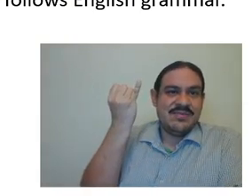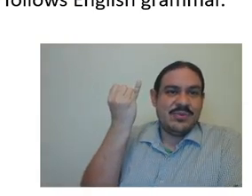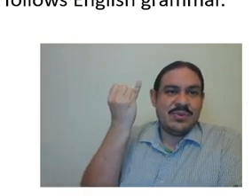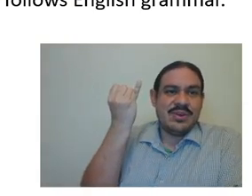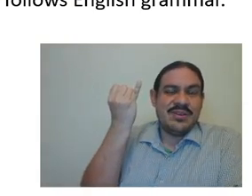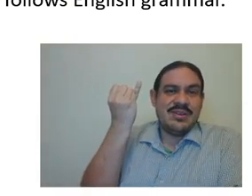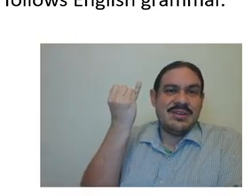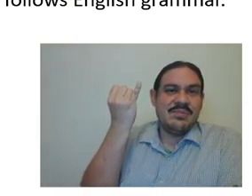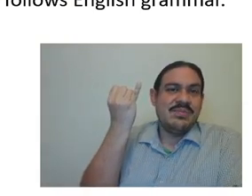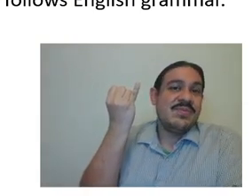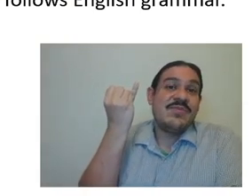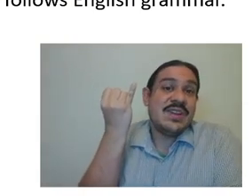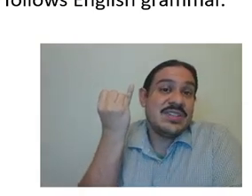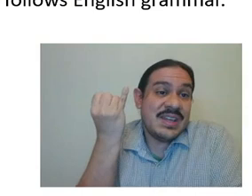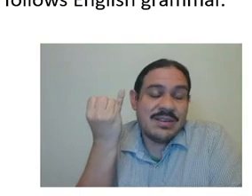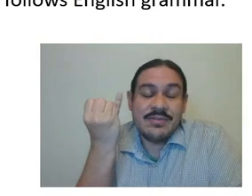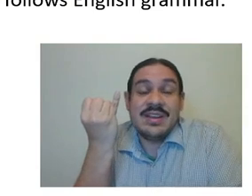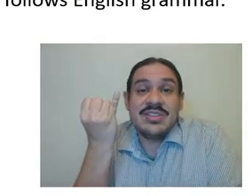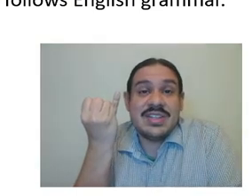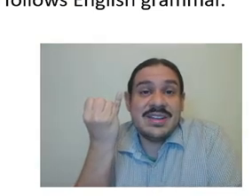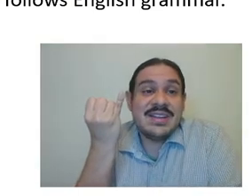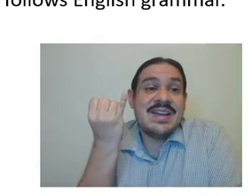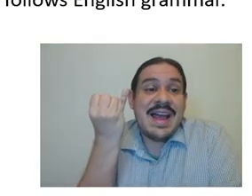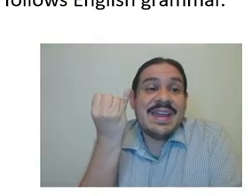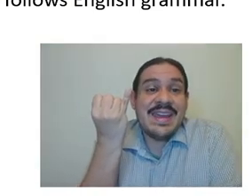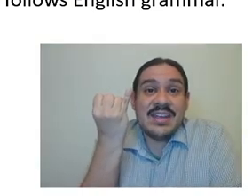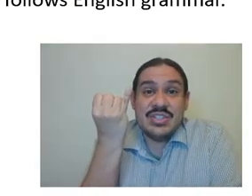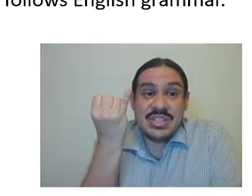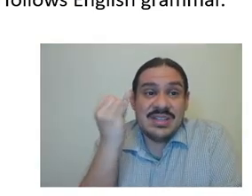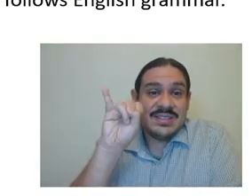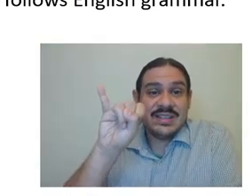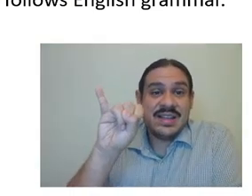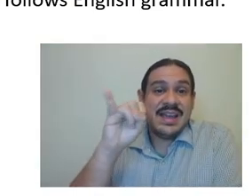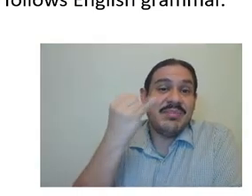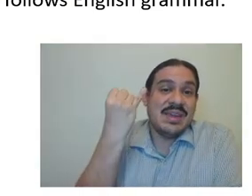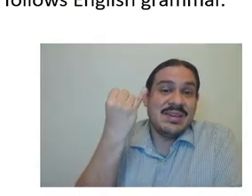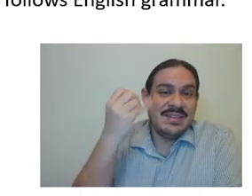would be the adjective